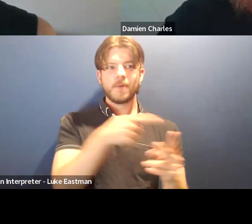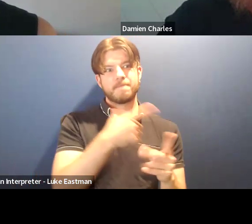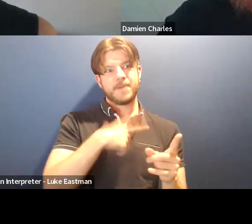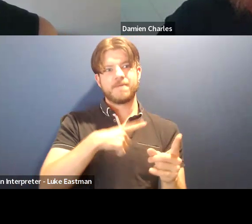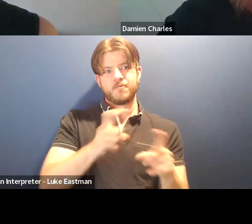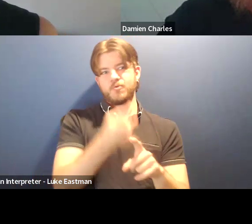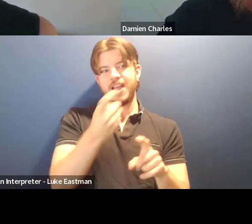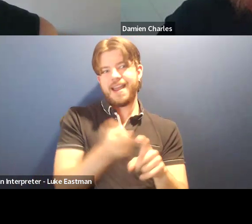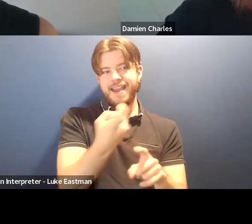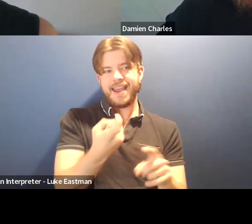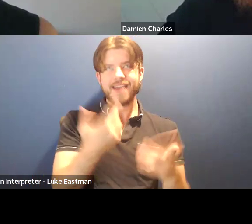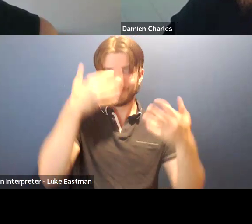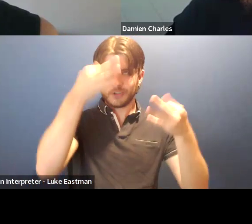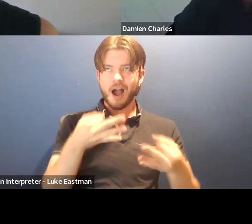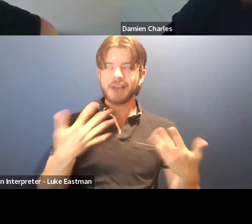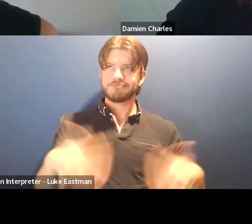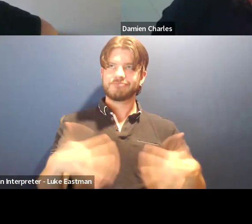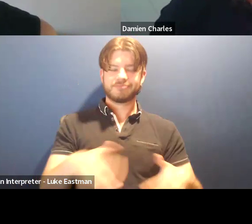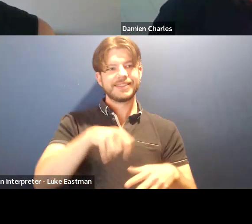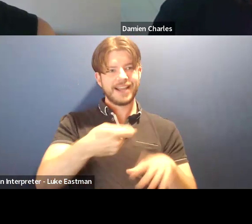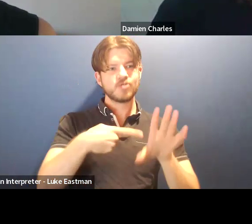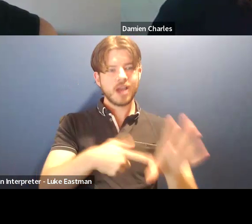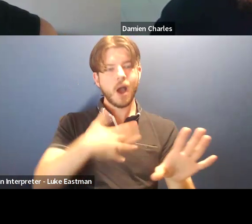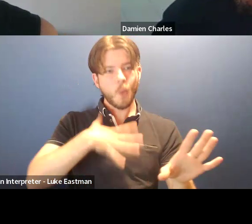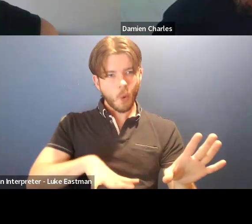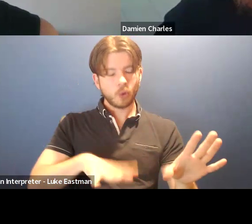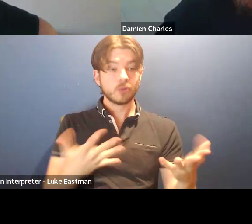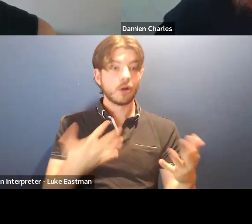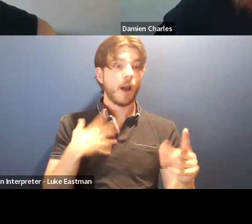I really want to do this next year so I